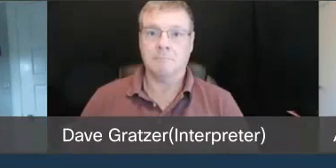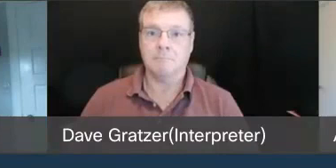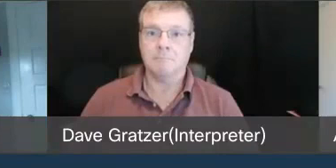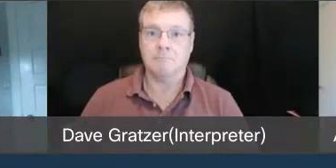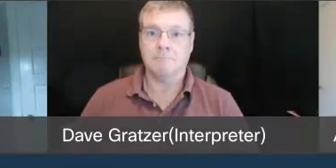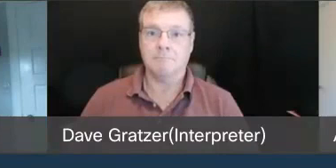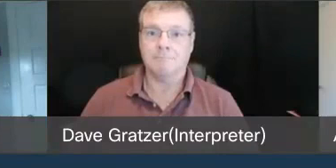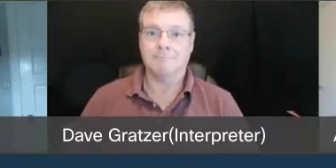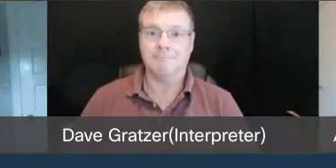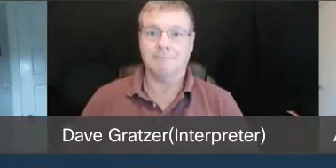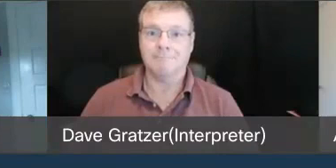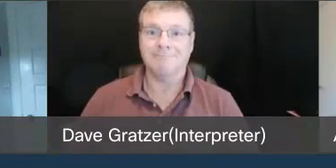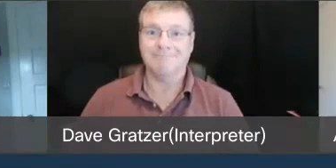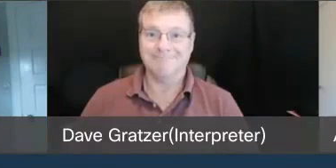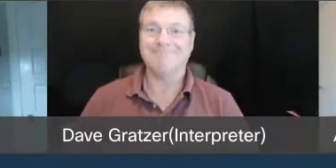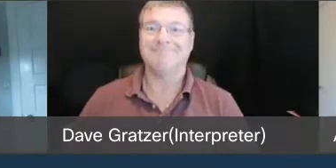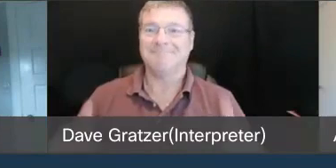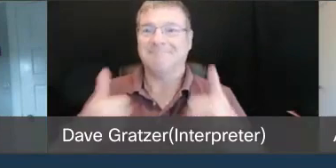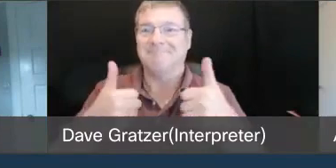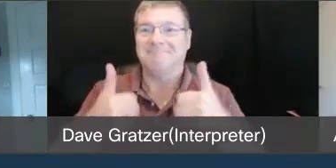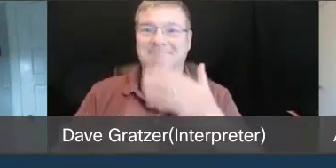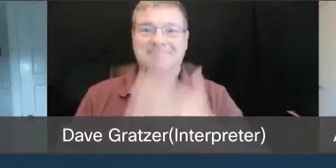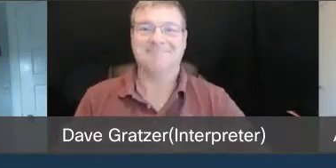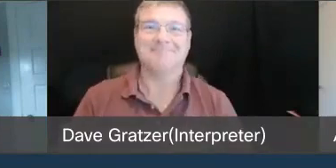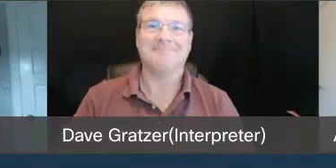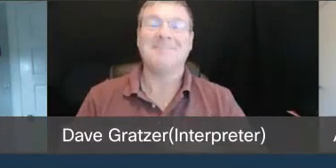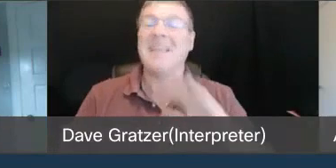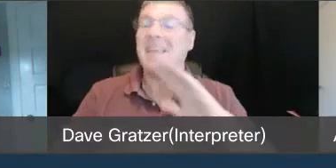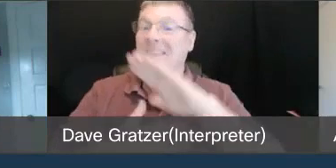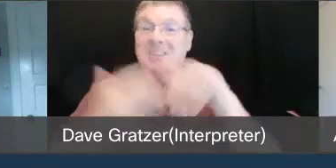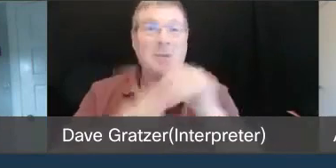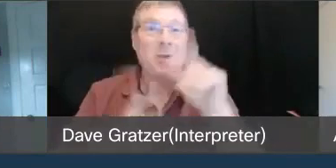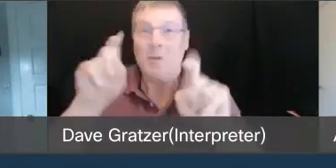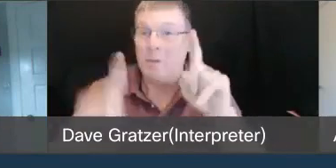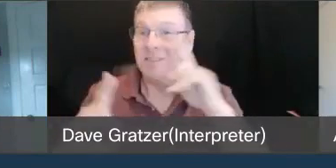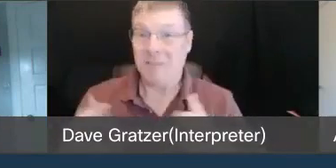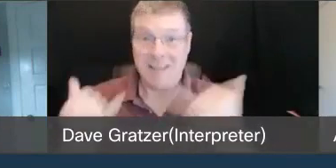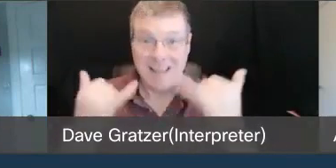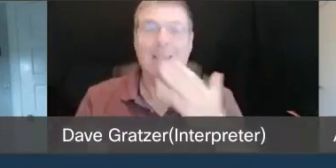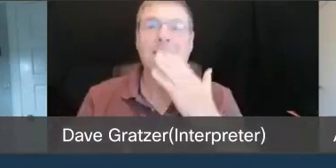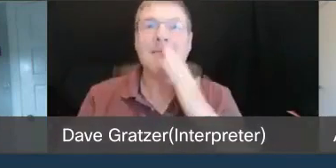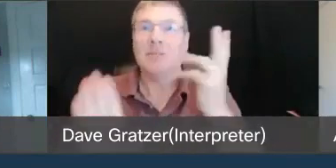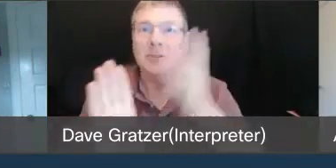Thank you, Kerry. So those are all the questions I have for you. And thanks again for joining me for this discussion.